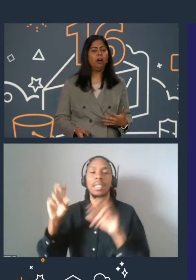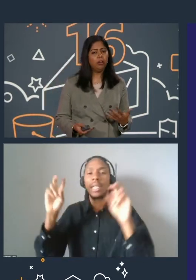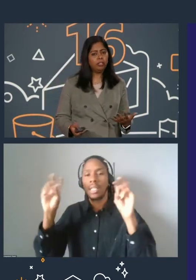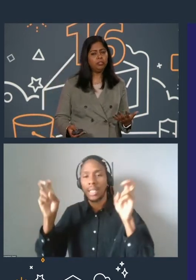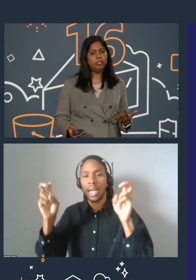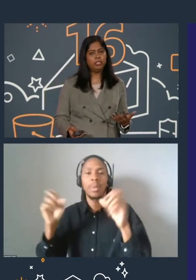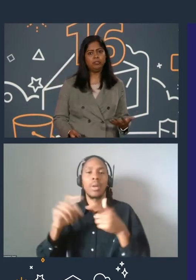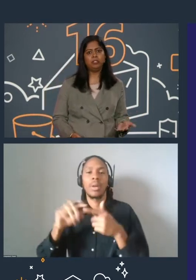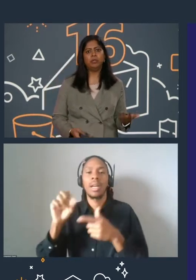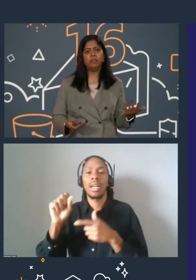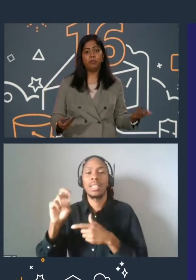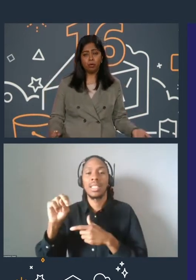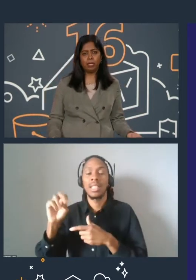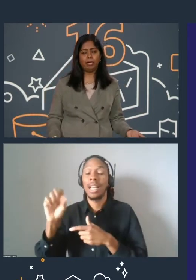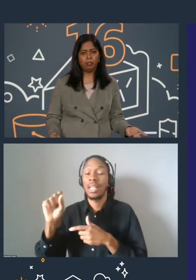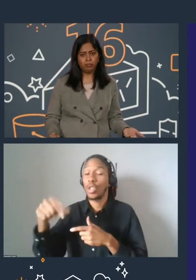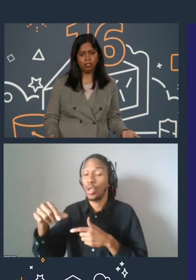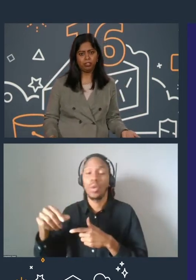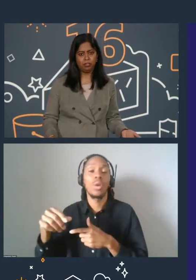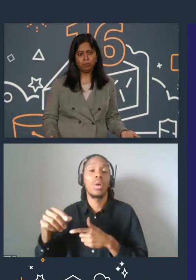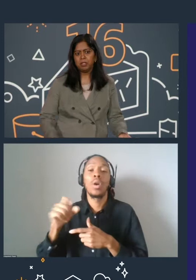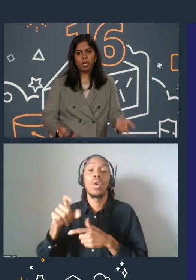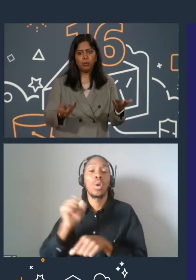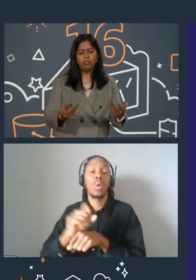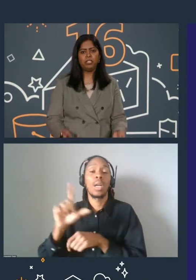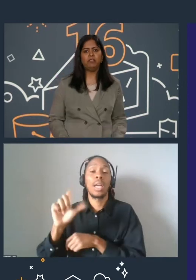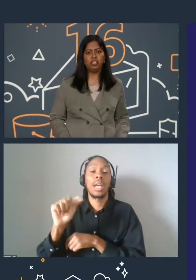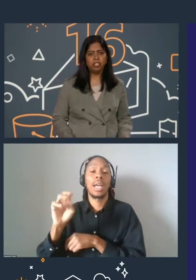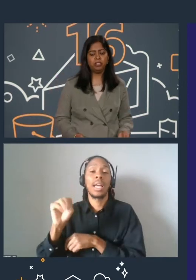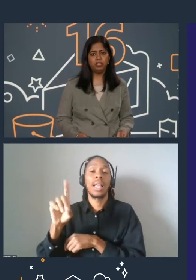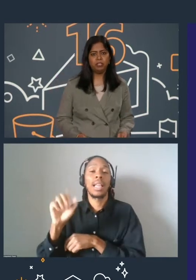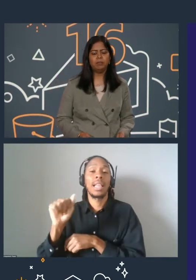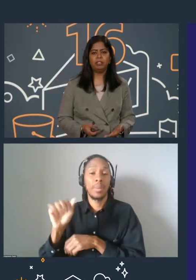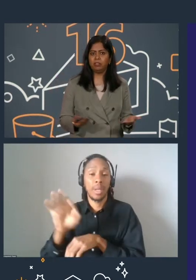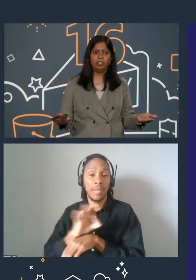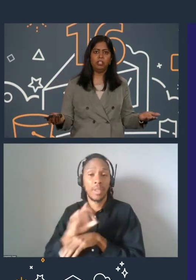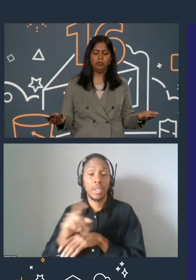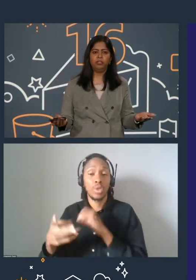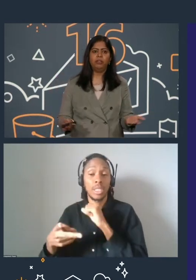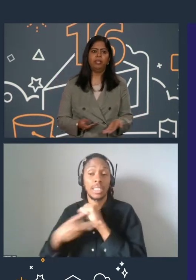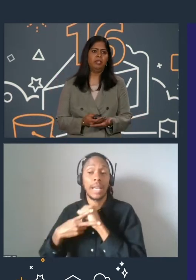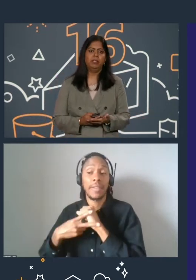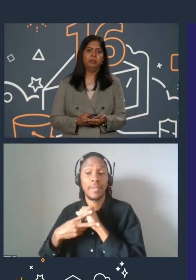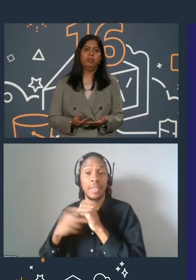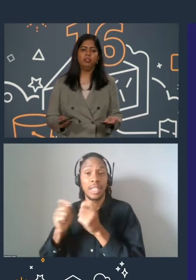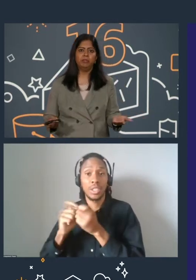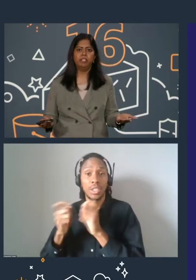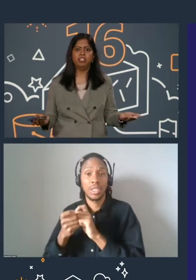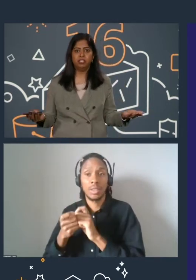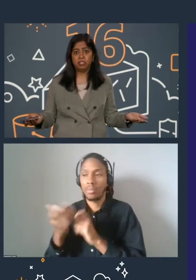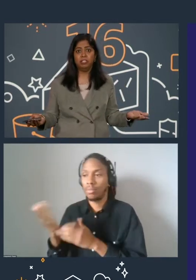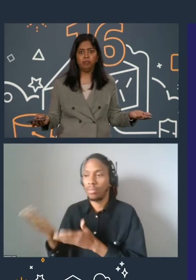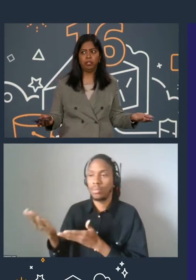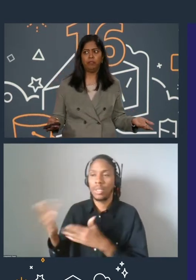Or you can use it to invoke a Lambda function. When you save changes, there you go your event notification is configured